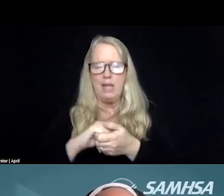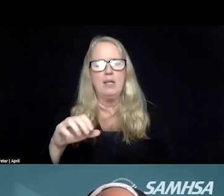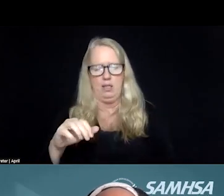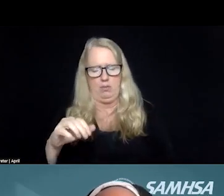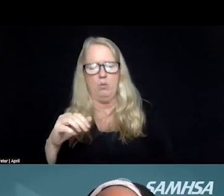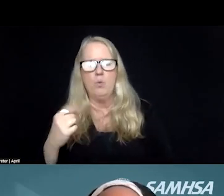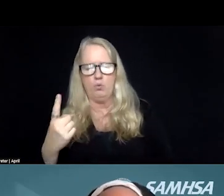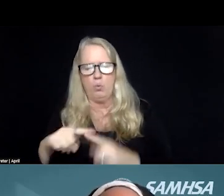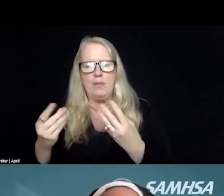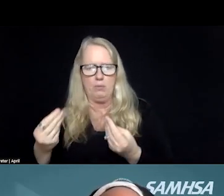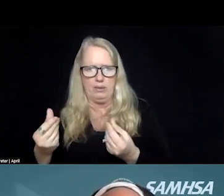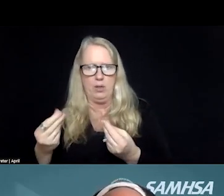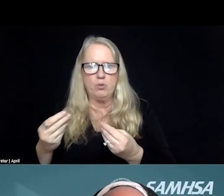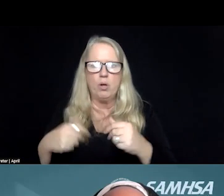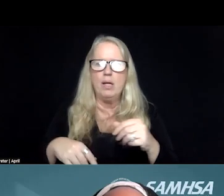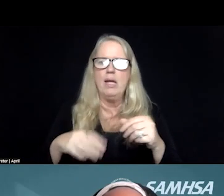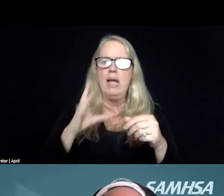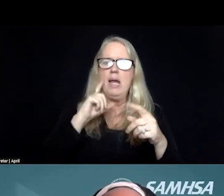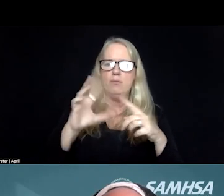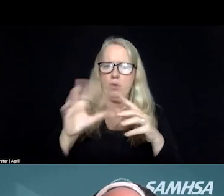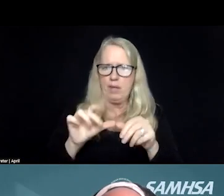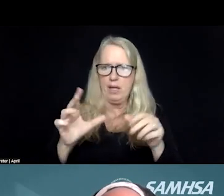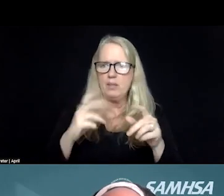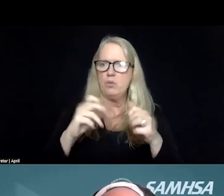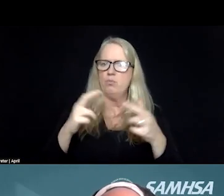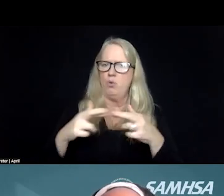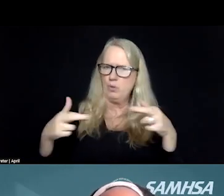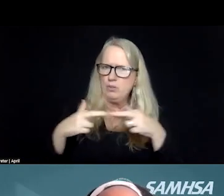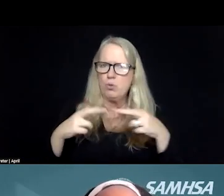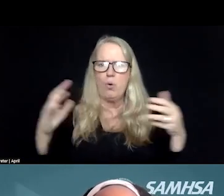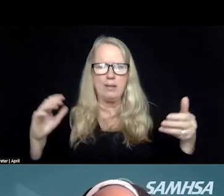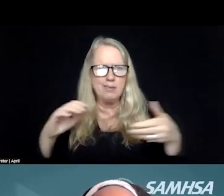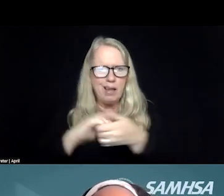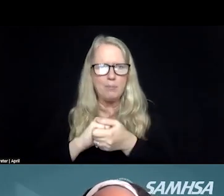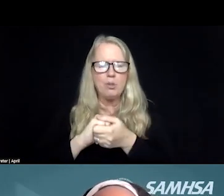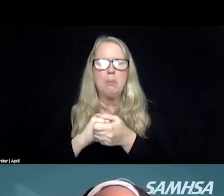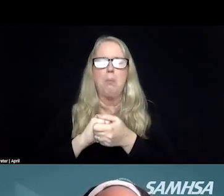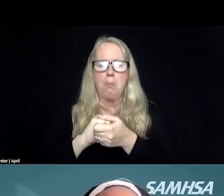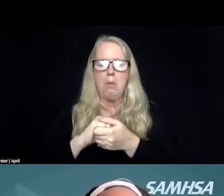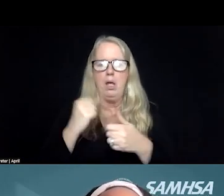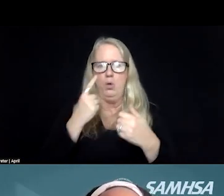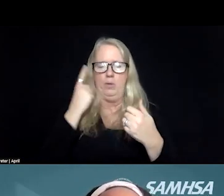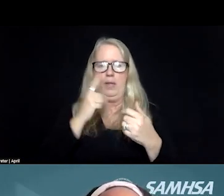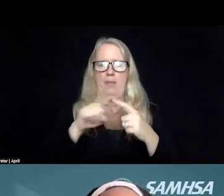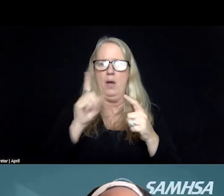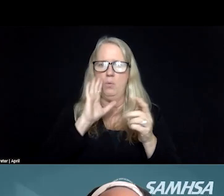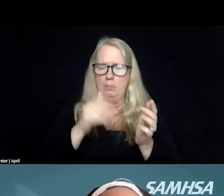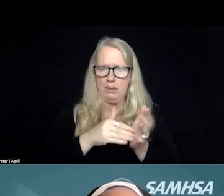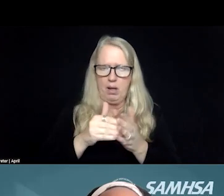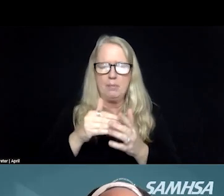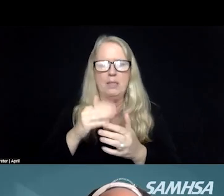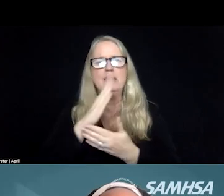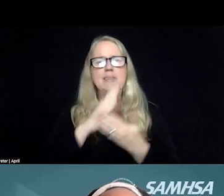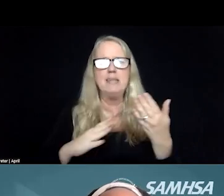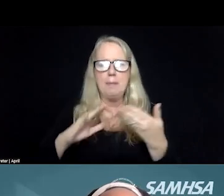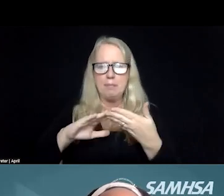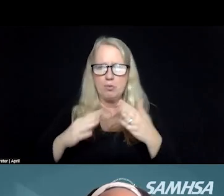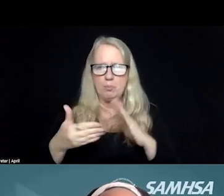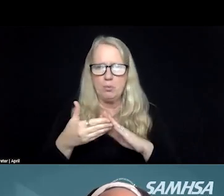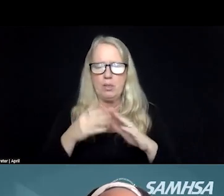BEING A REGIONAL COLLABORATIVE, WE THOUGHT THAT WOULD BE COMMON